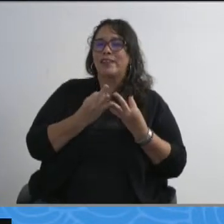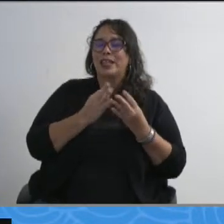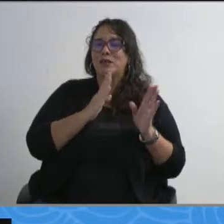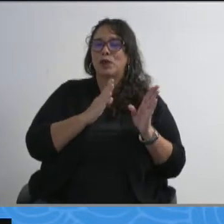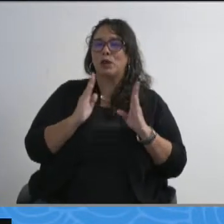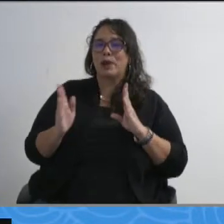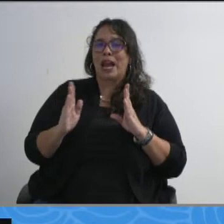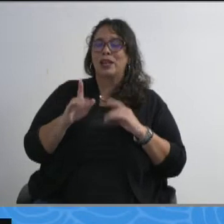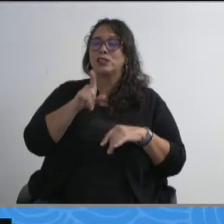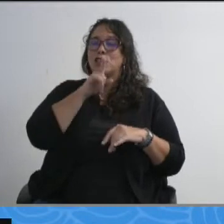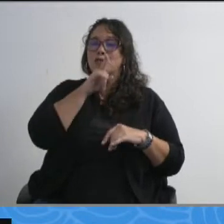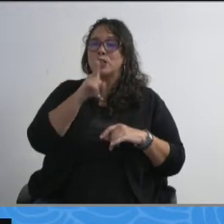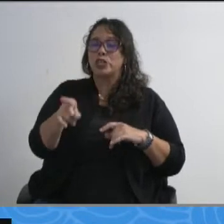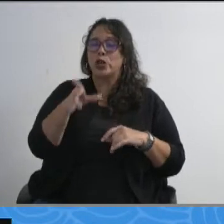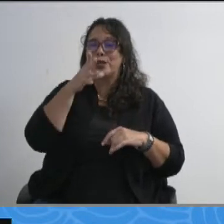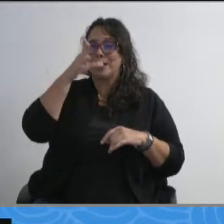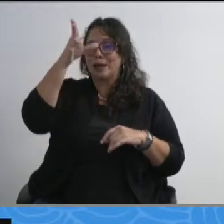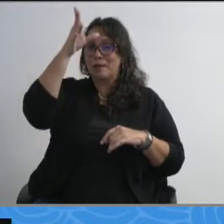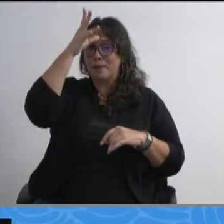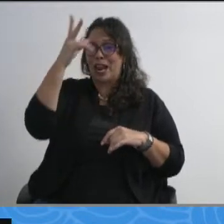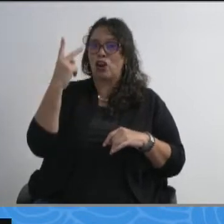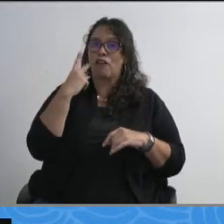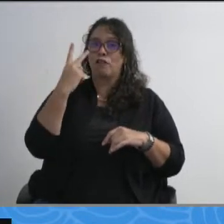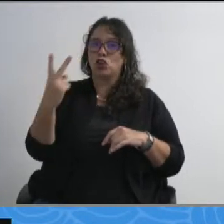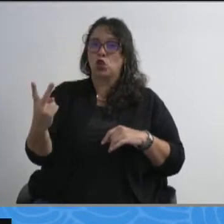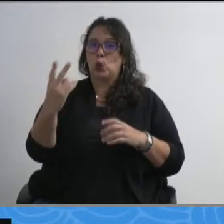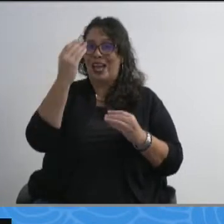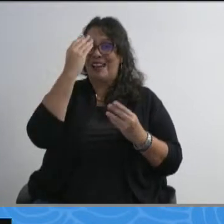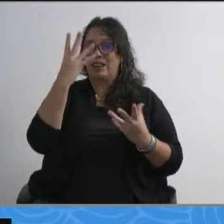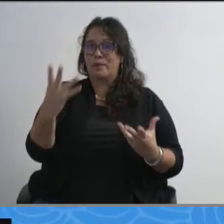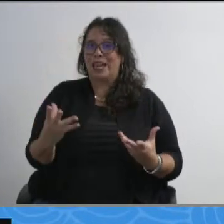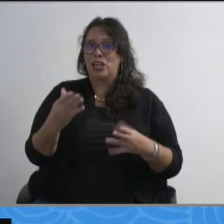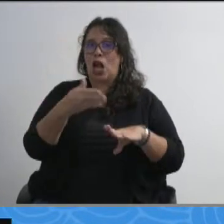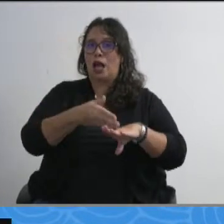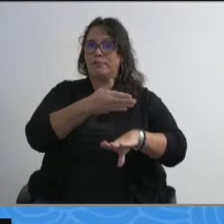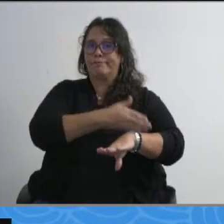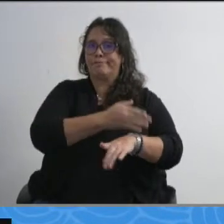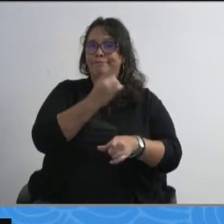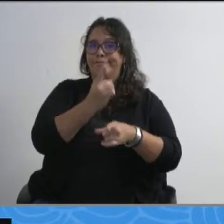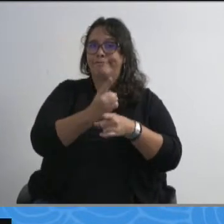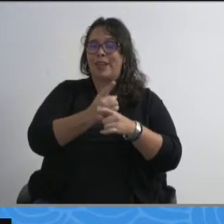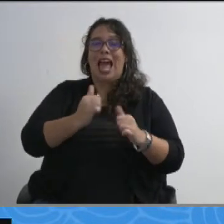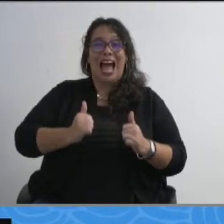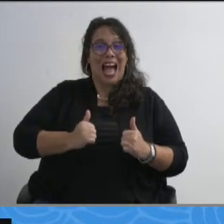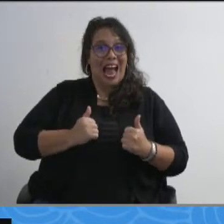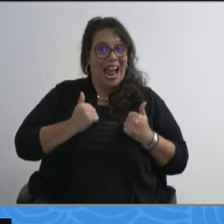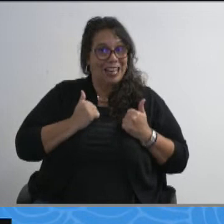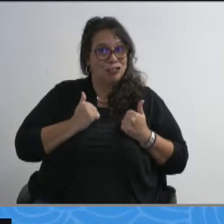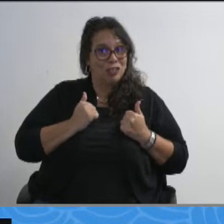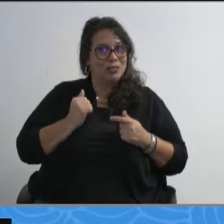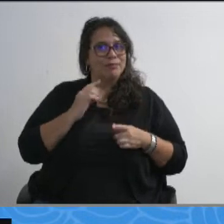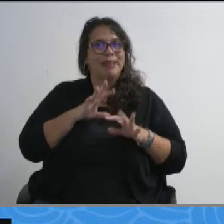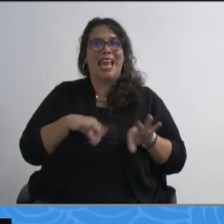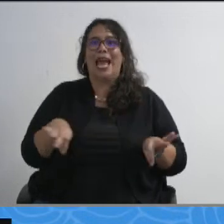by making sure their ParentVue information is updated and accurate. So, addresses are really important. We wanna make sure that we're getting kids